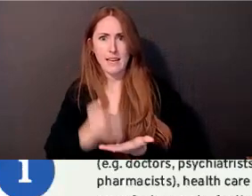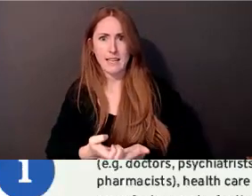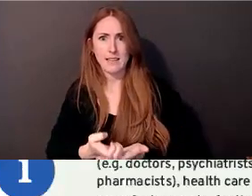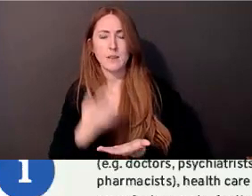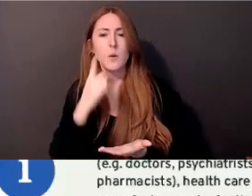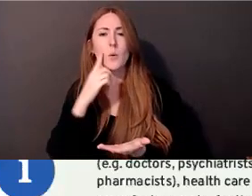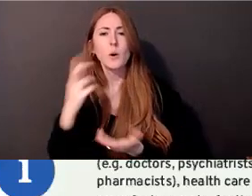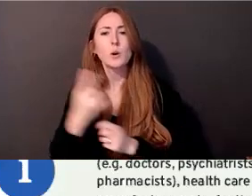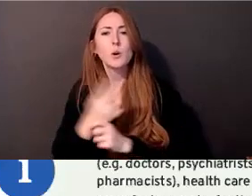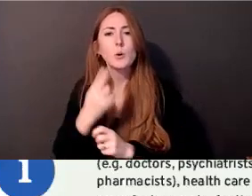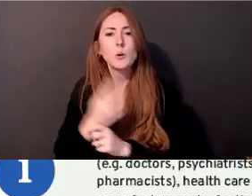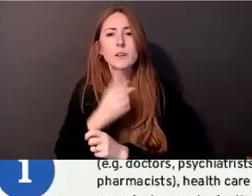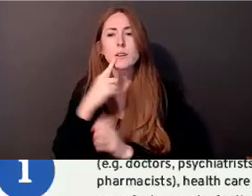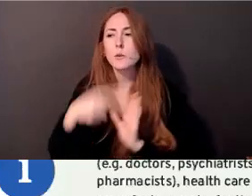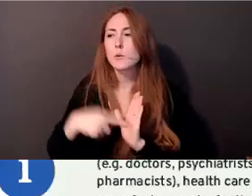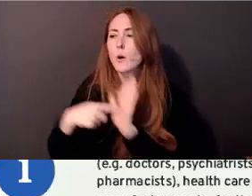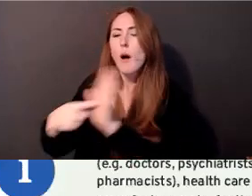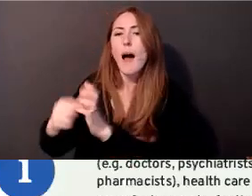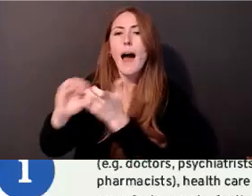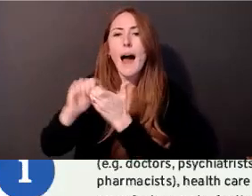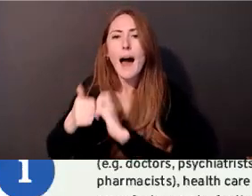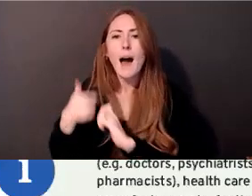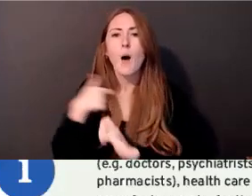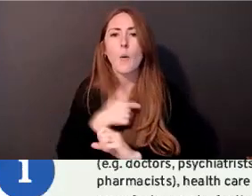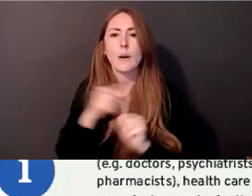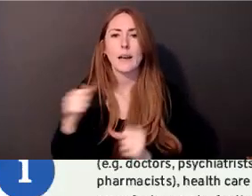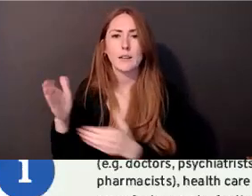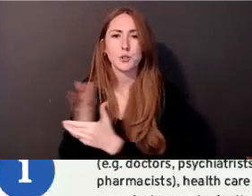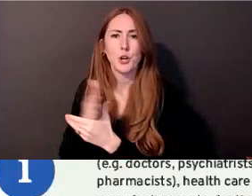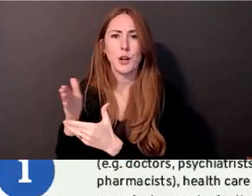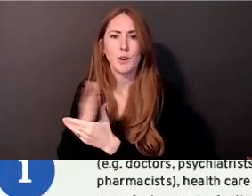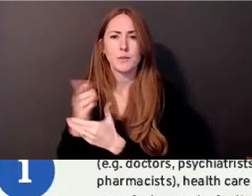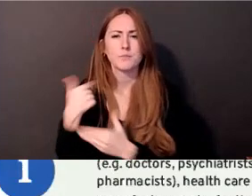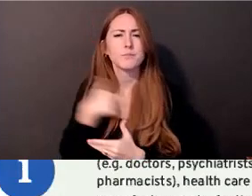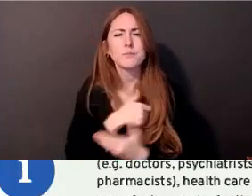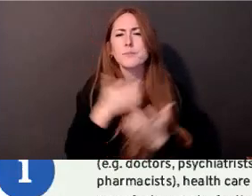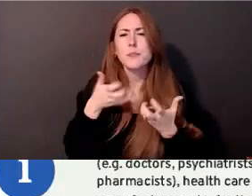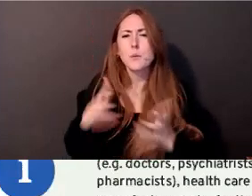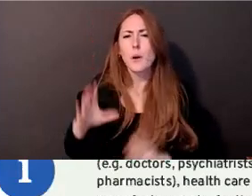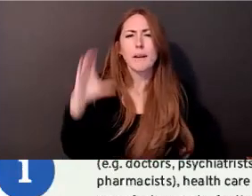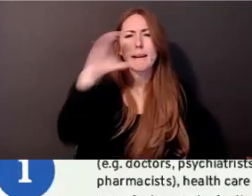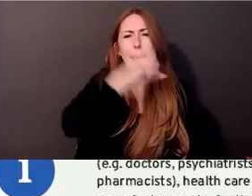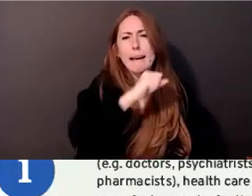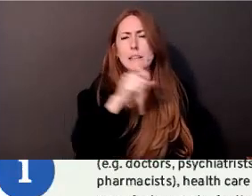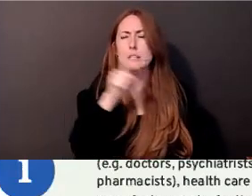We didn't want to guess, really, whether we should be using an infographic or a video,